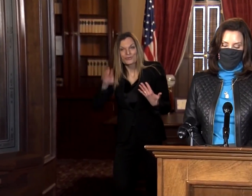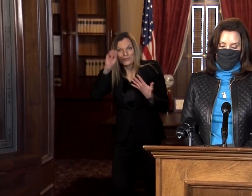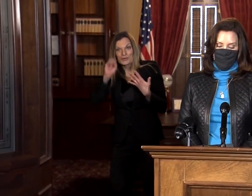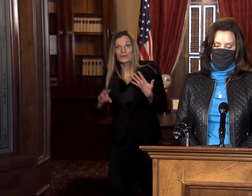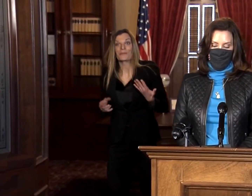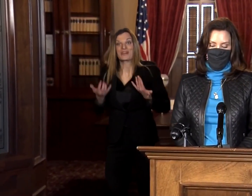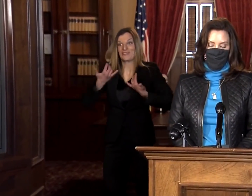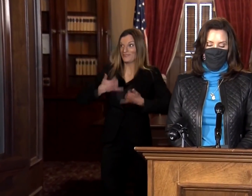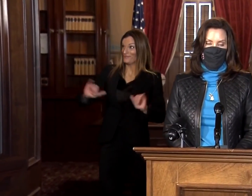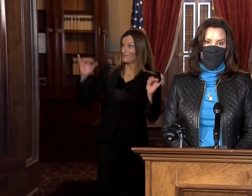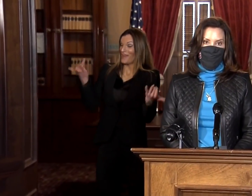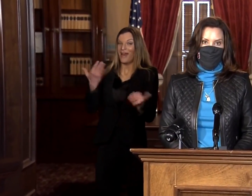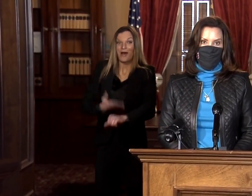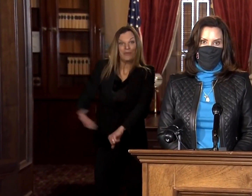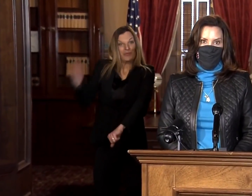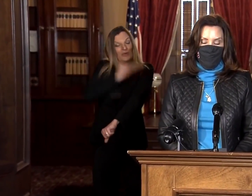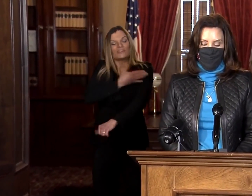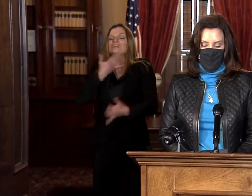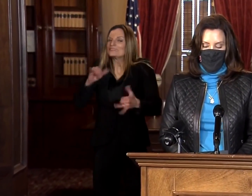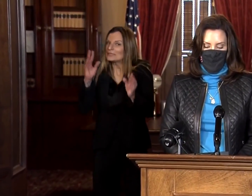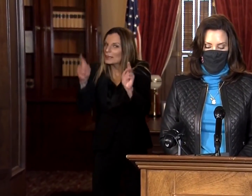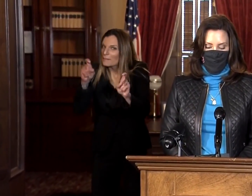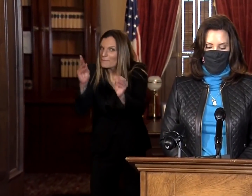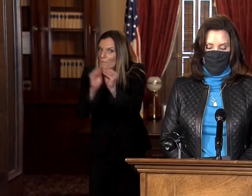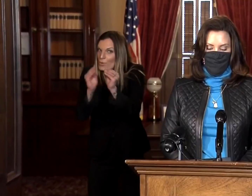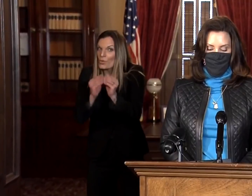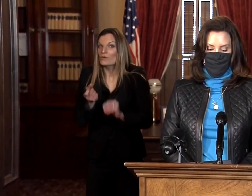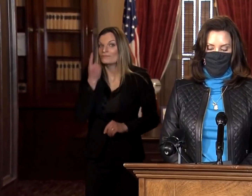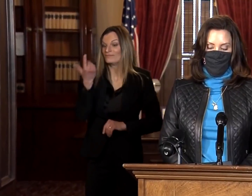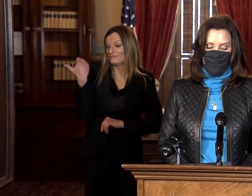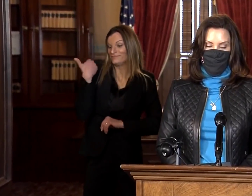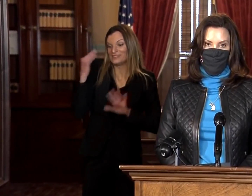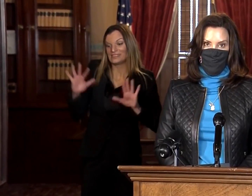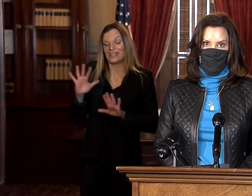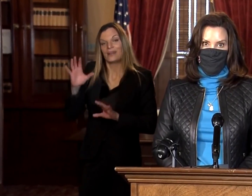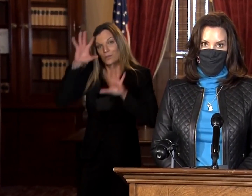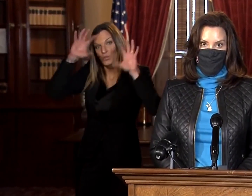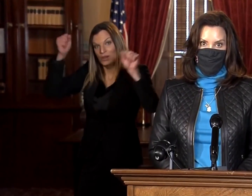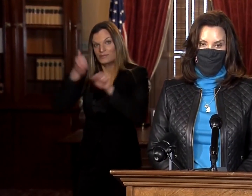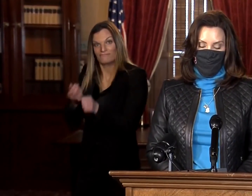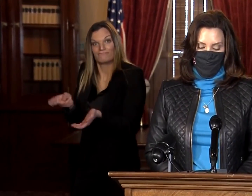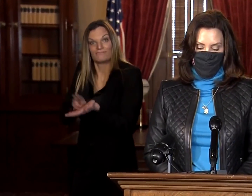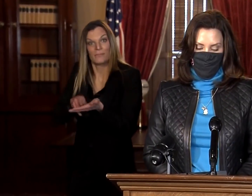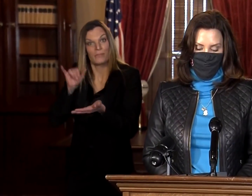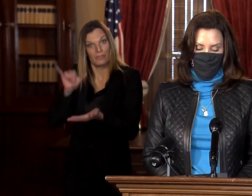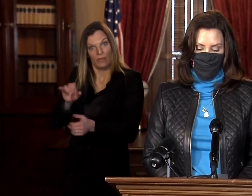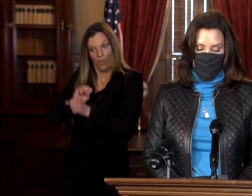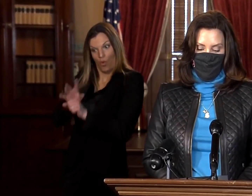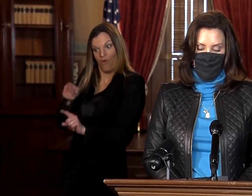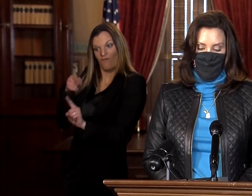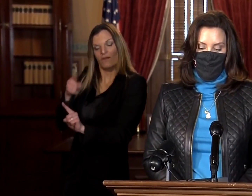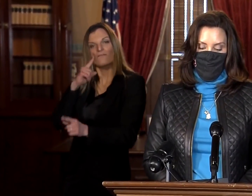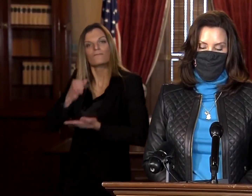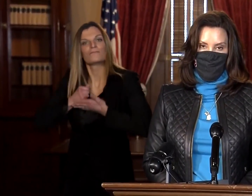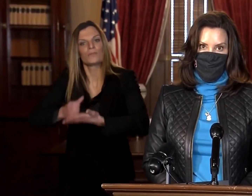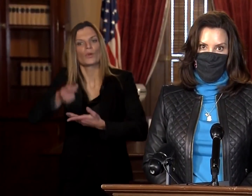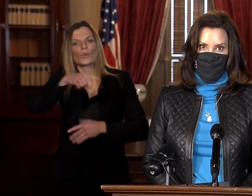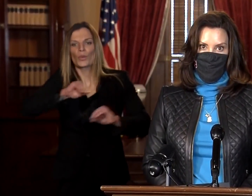to eliminate the virus and to grow our economy. grow our economy. On Sunday, the president signed On Sunday, the president signed a Covid-19 relief bill that a Covid-19 relief bill that provides some support for